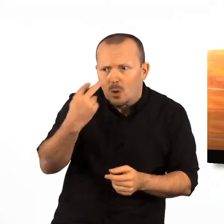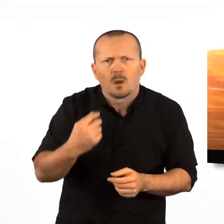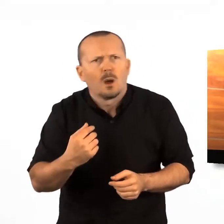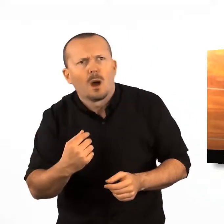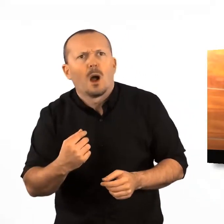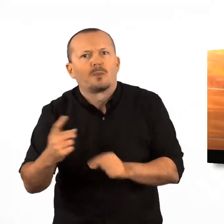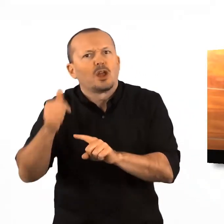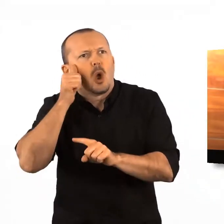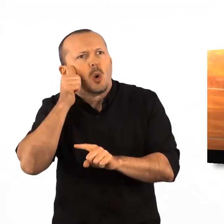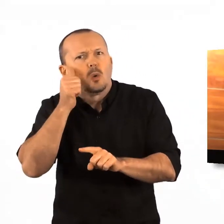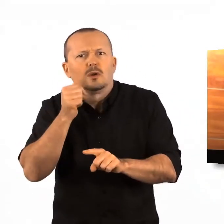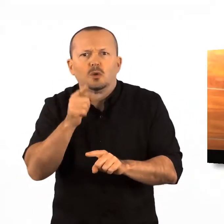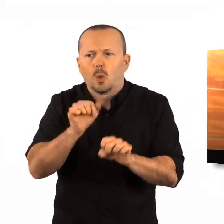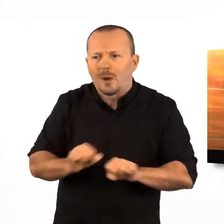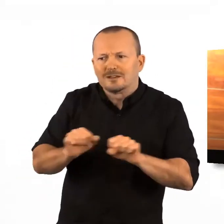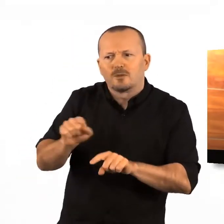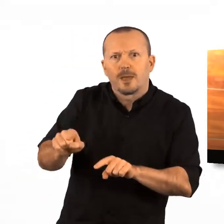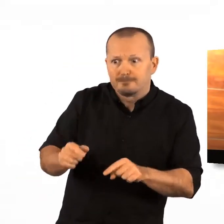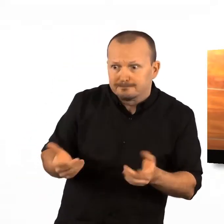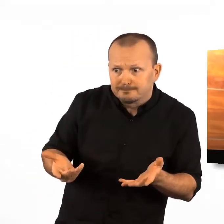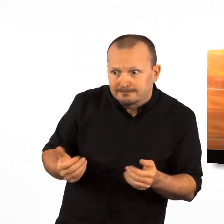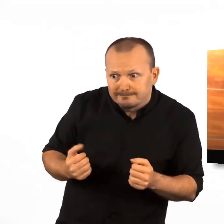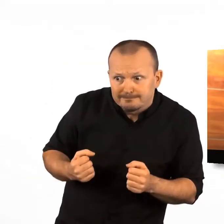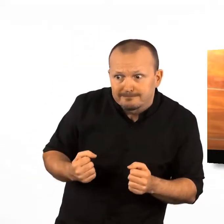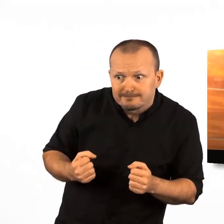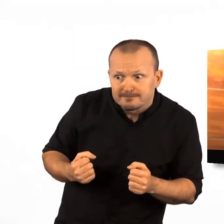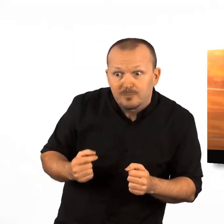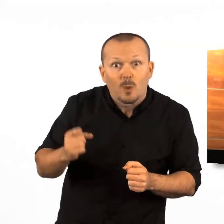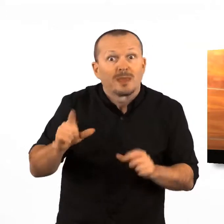that you’re right there with them to see what’s going to happen next and as soon